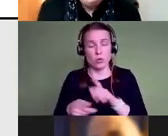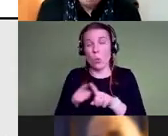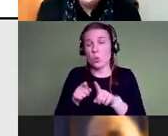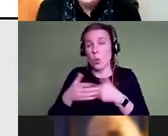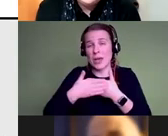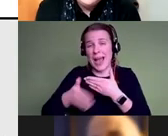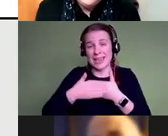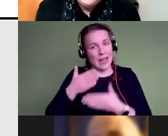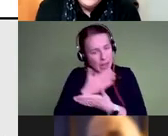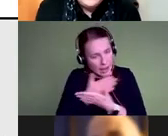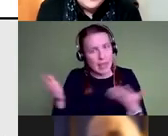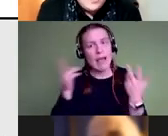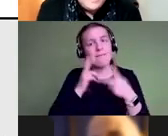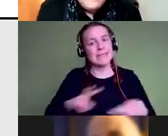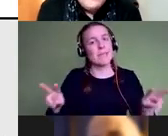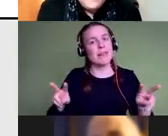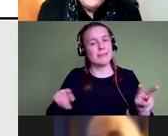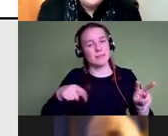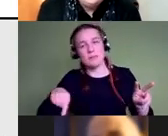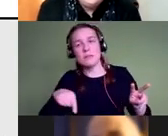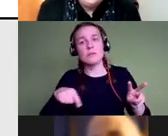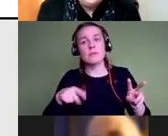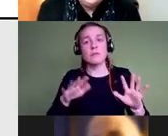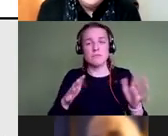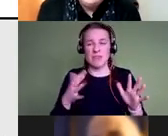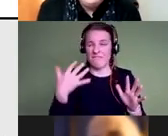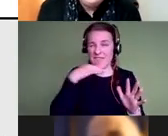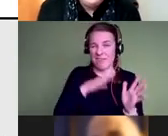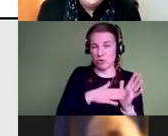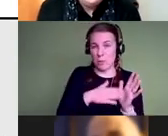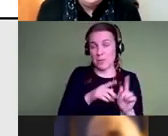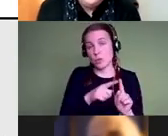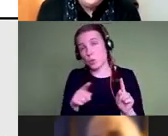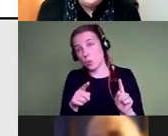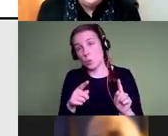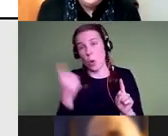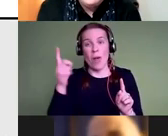designing specific elements, dimensions are always key. To propel a manual wheelchair, for example, the ISO